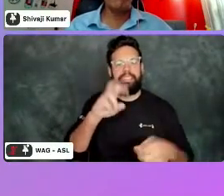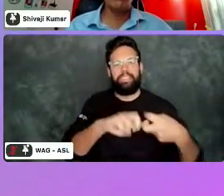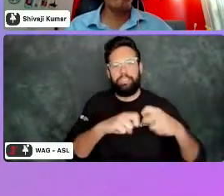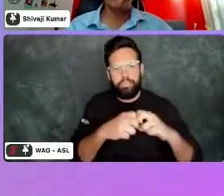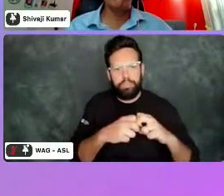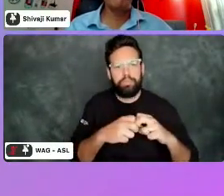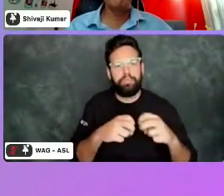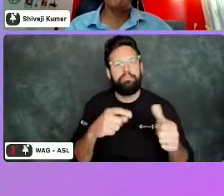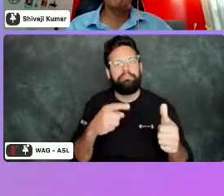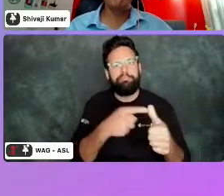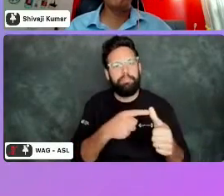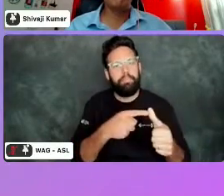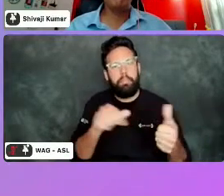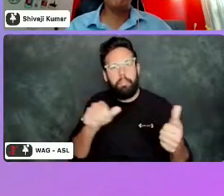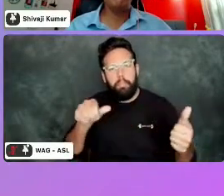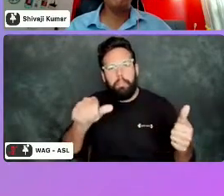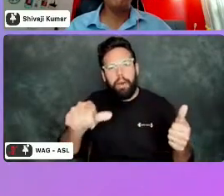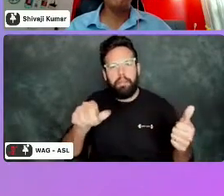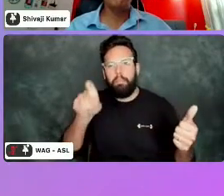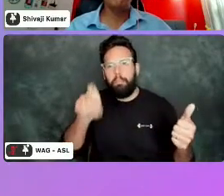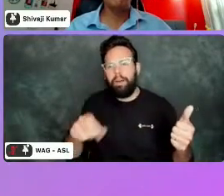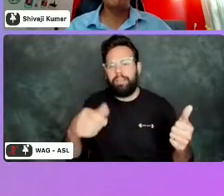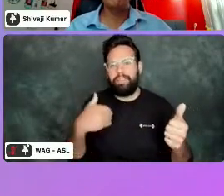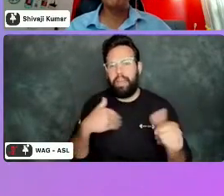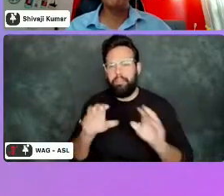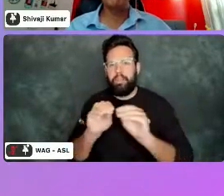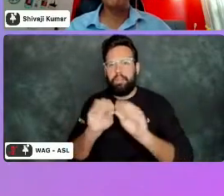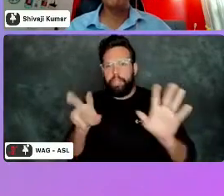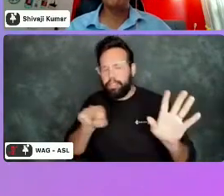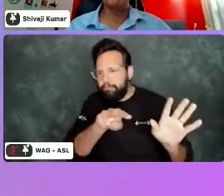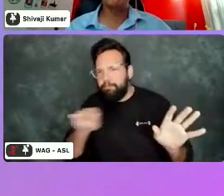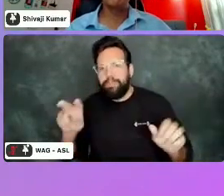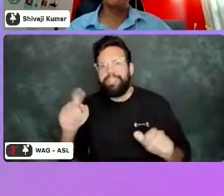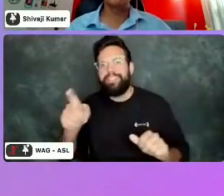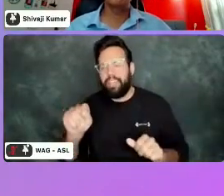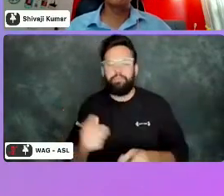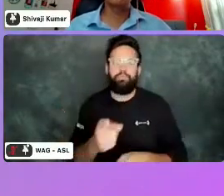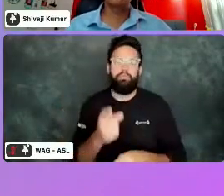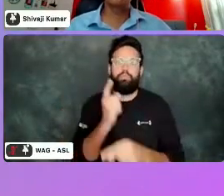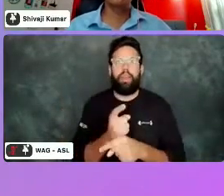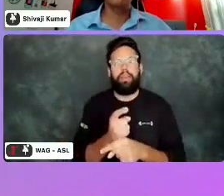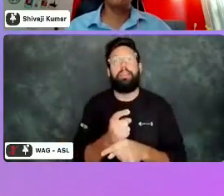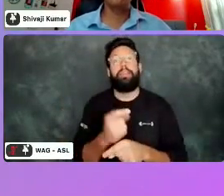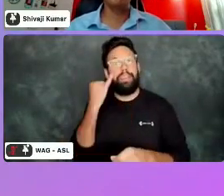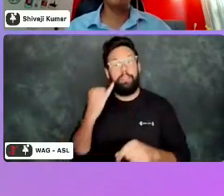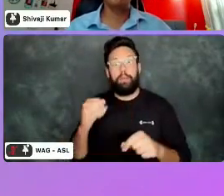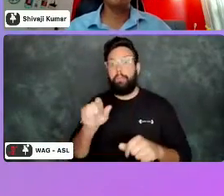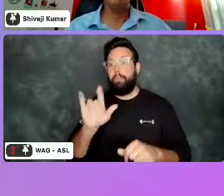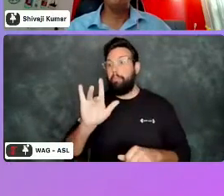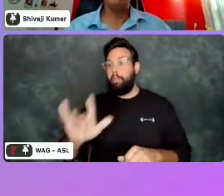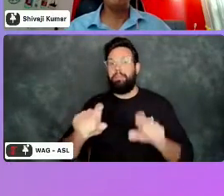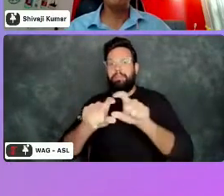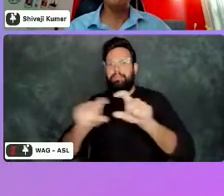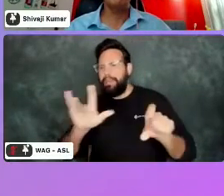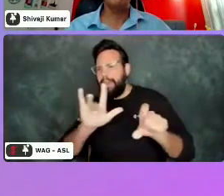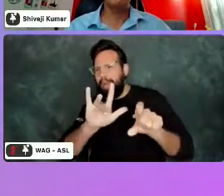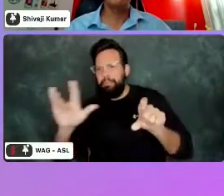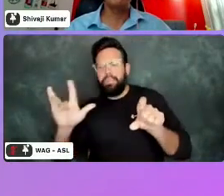Remember that's gonna be a problem because an empty button does no one any good, screen reader users will have no idea what the purpose of that button is.